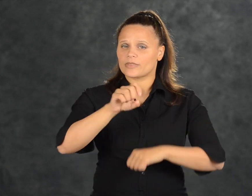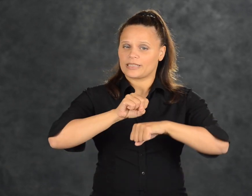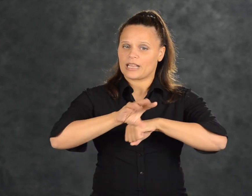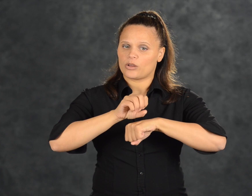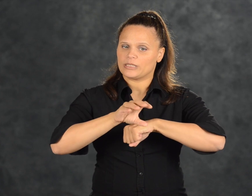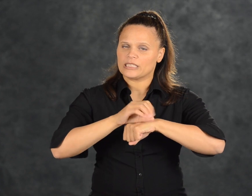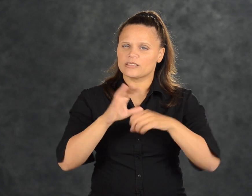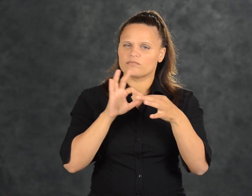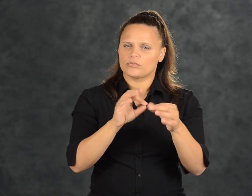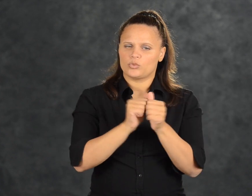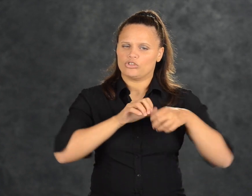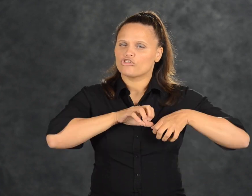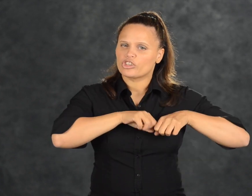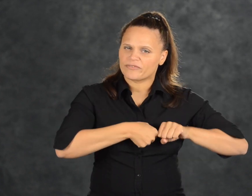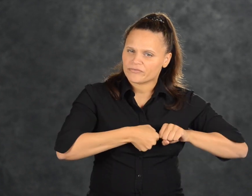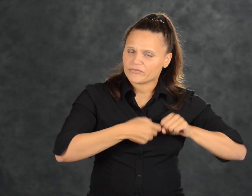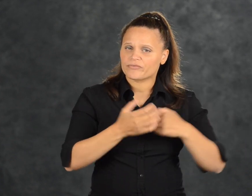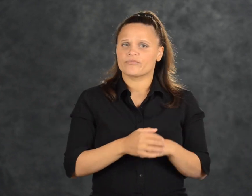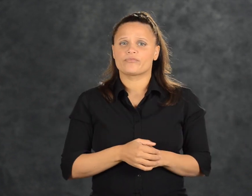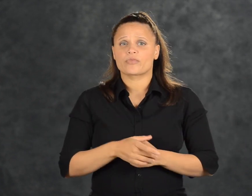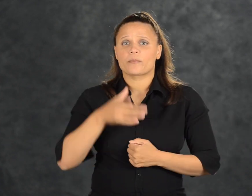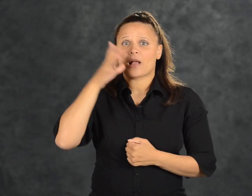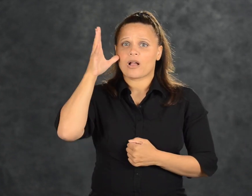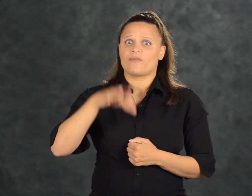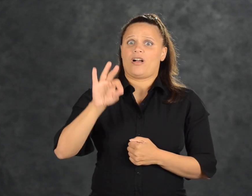Specialists can also provide supportive grief counseling.